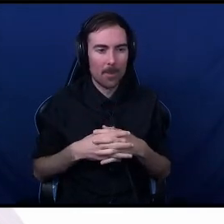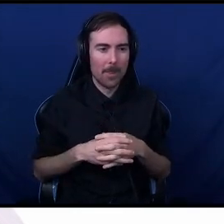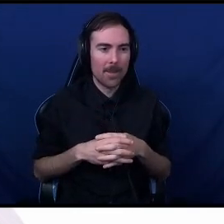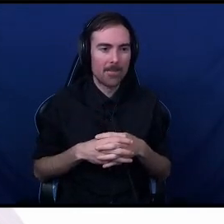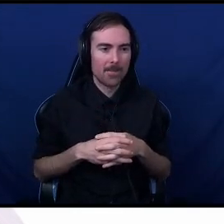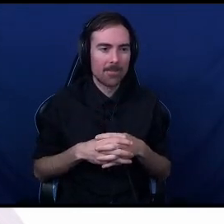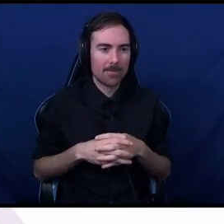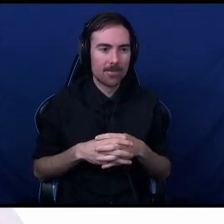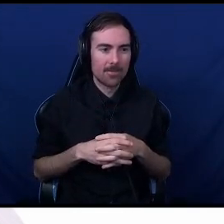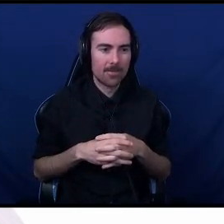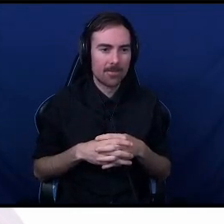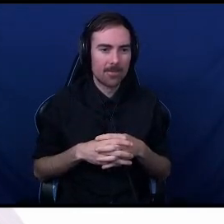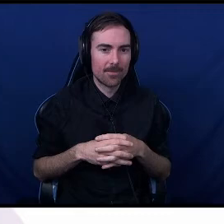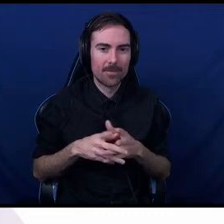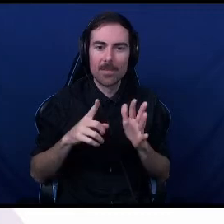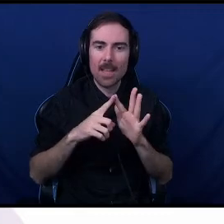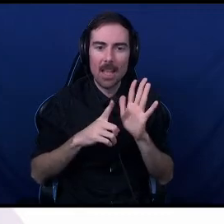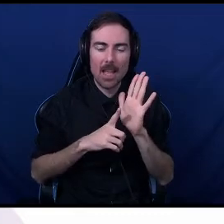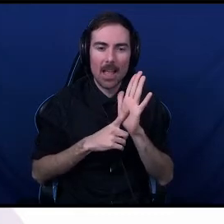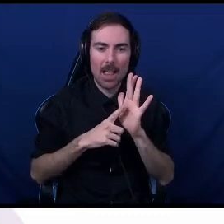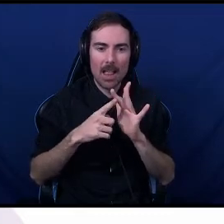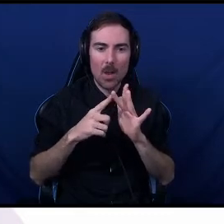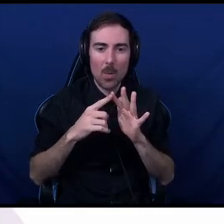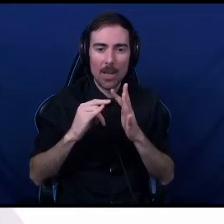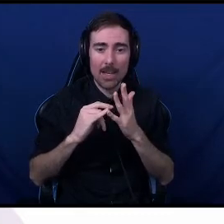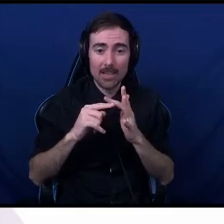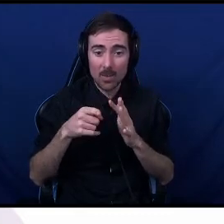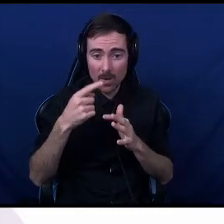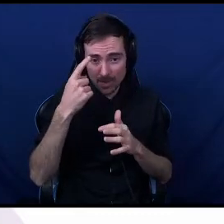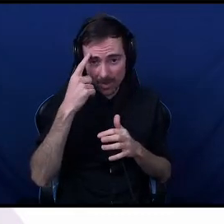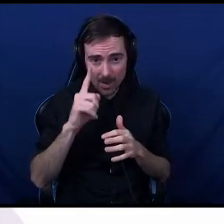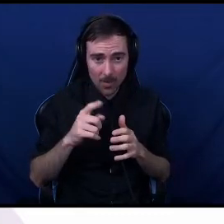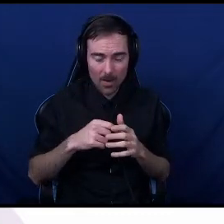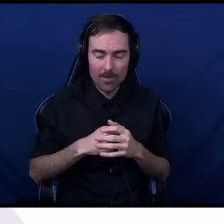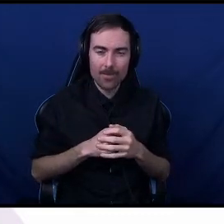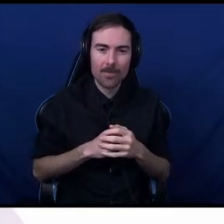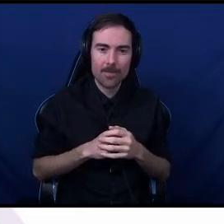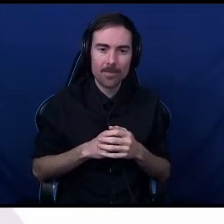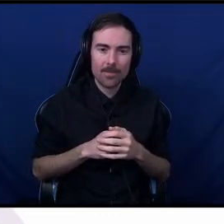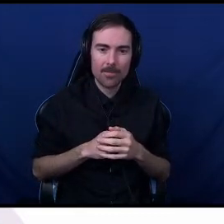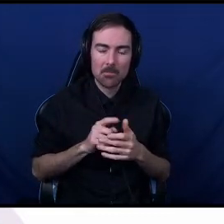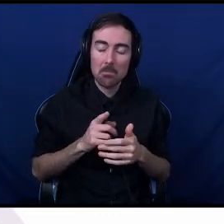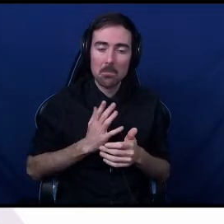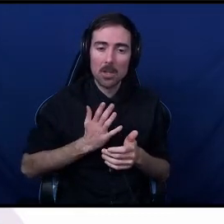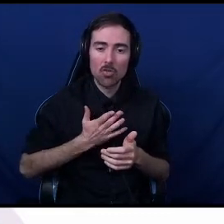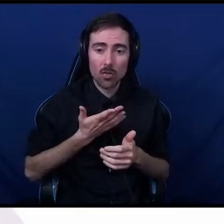That's how you lose? Oh, I think that's a really interesting, I like sort of philosophical comment,